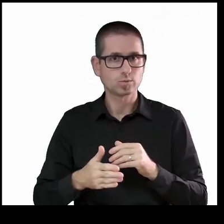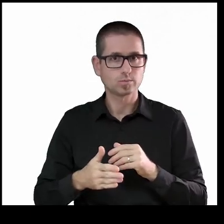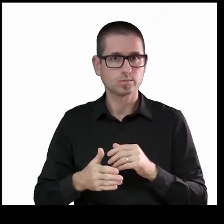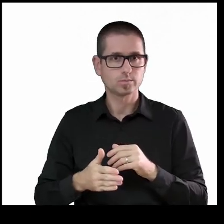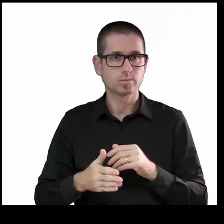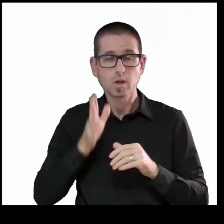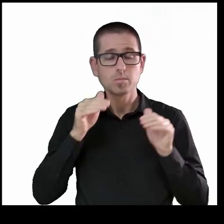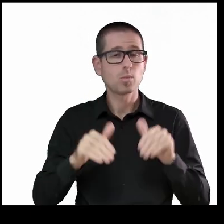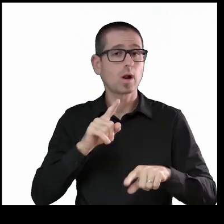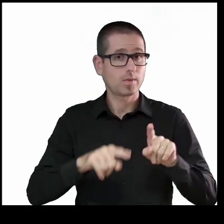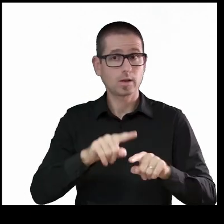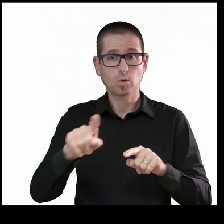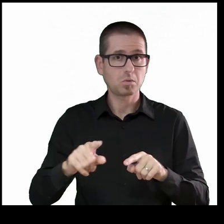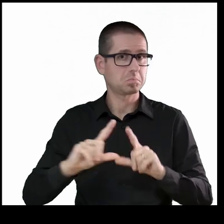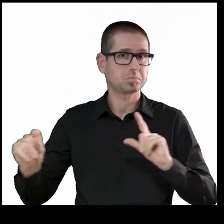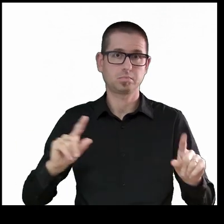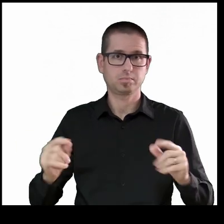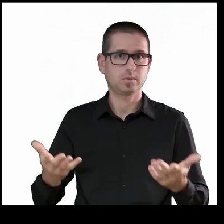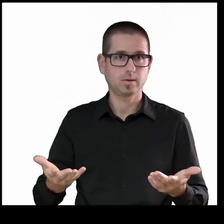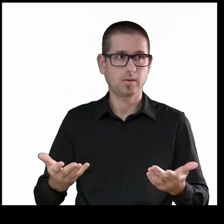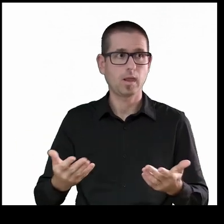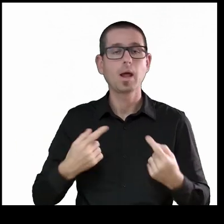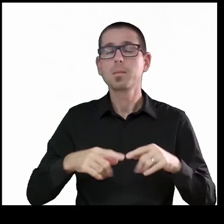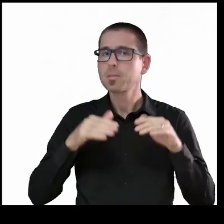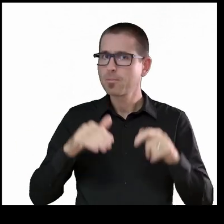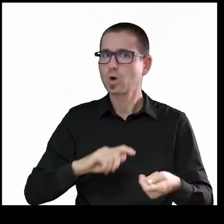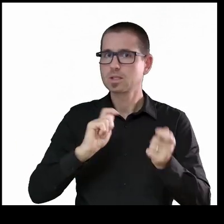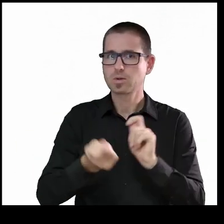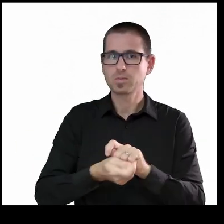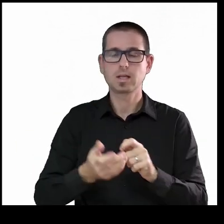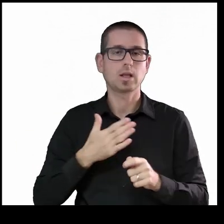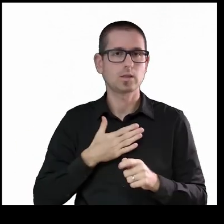Some of them are living. We should change our minds